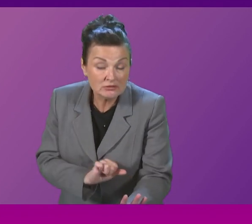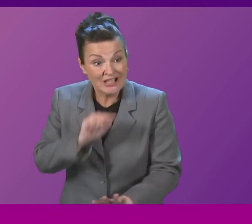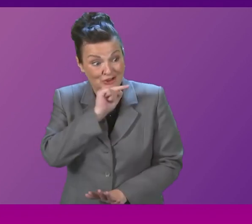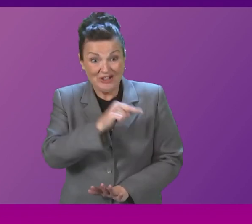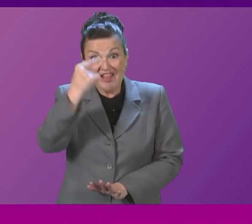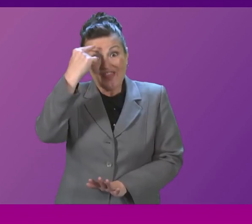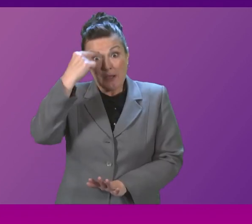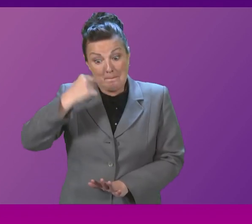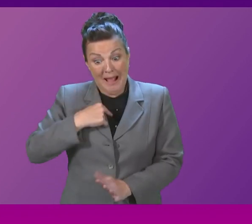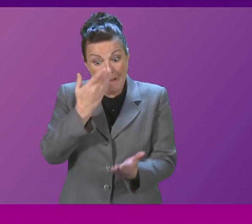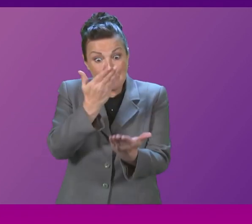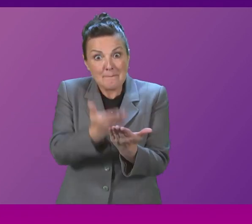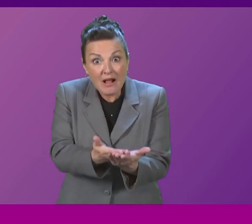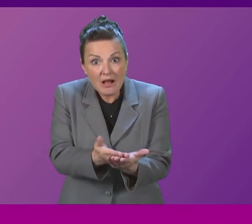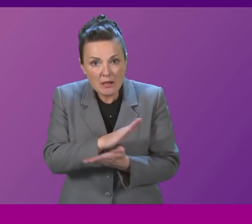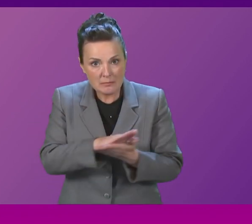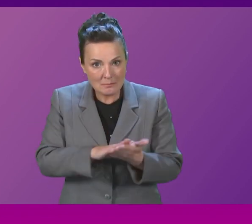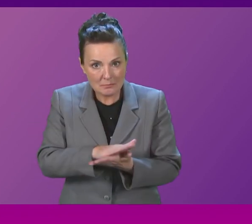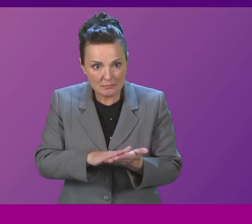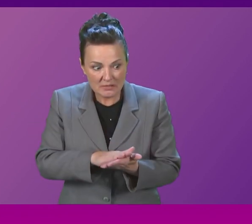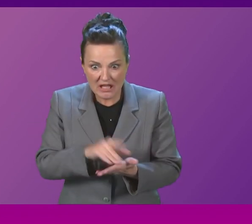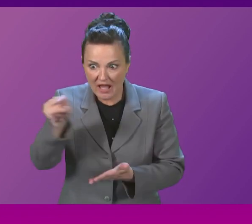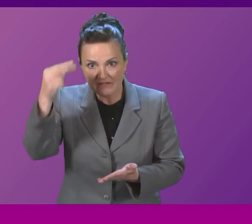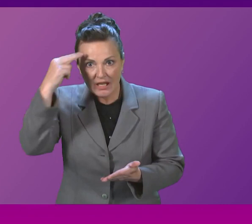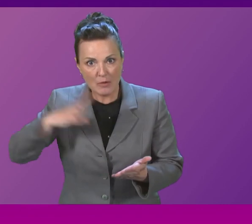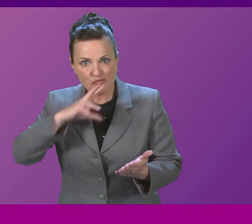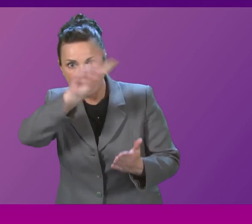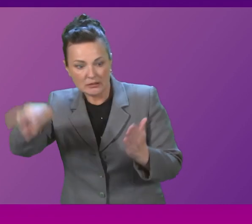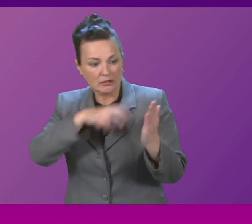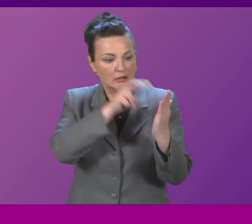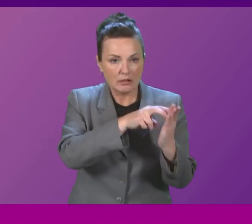could have prevented some of those women from going through a horrific ordeal.